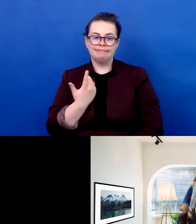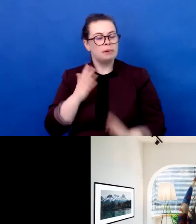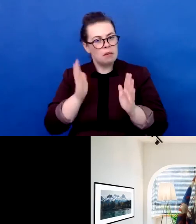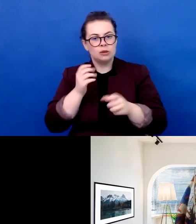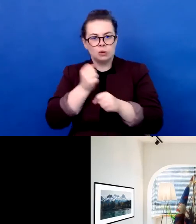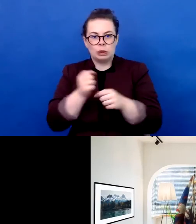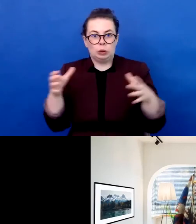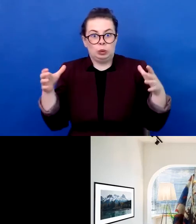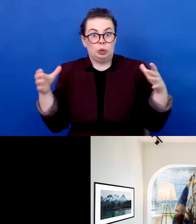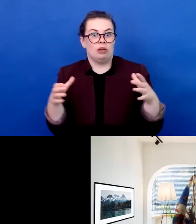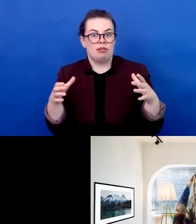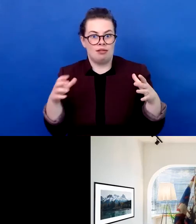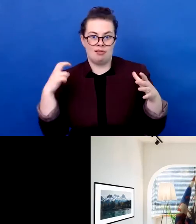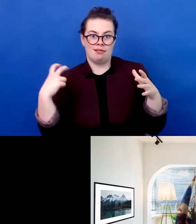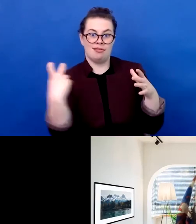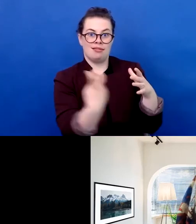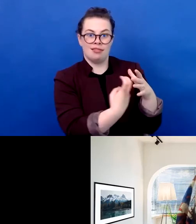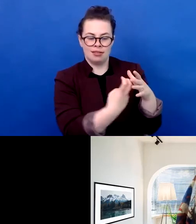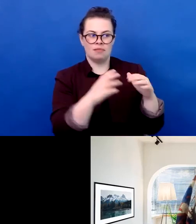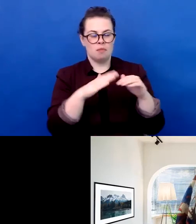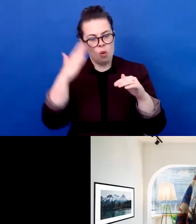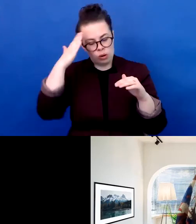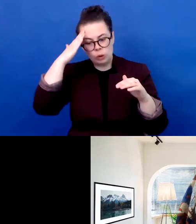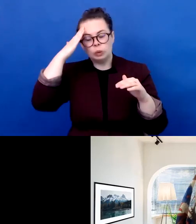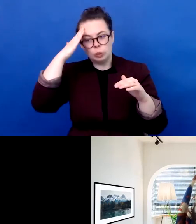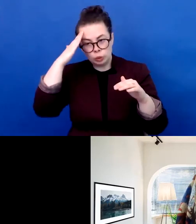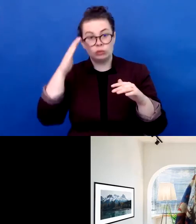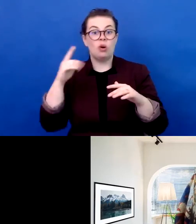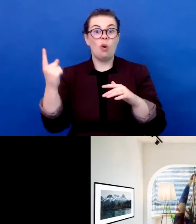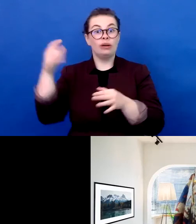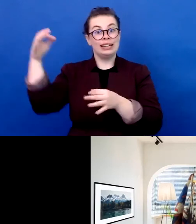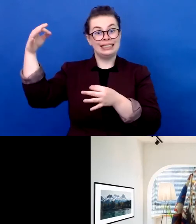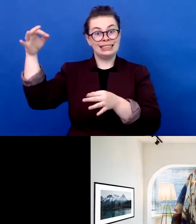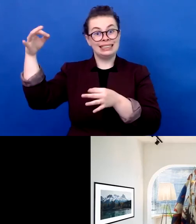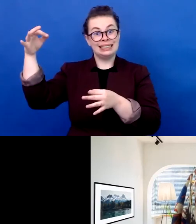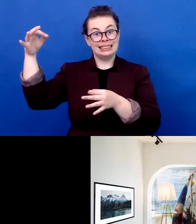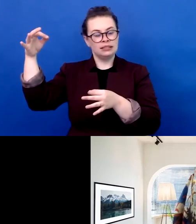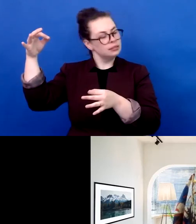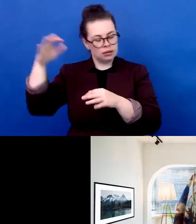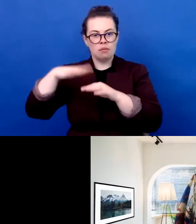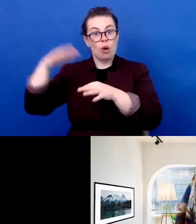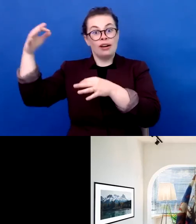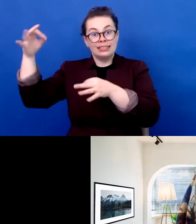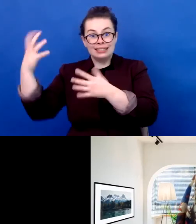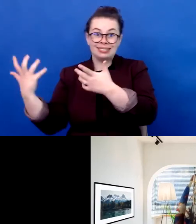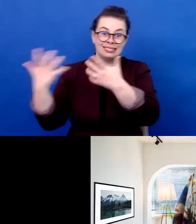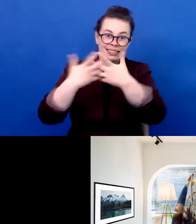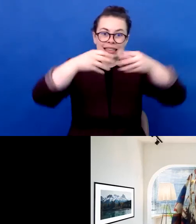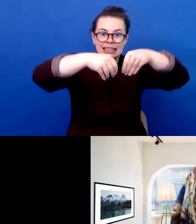that the services law enforcement and the system is accessed and provide reasonable accommodations